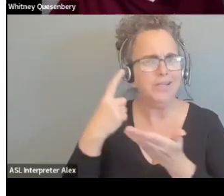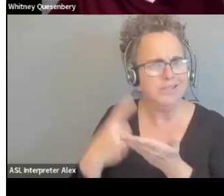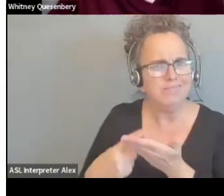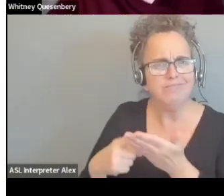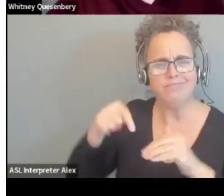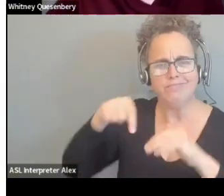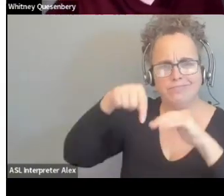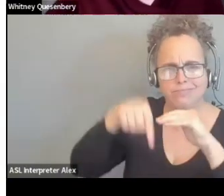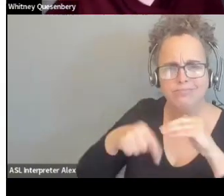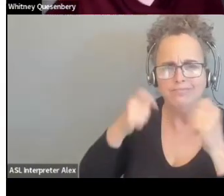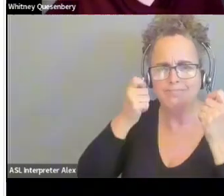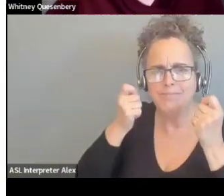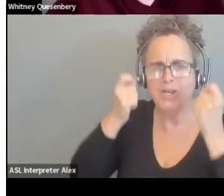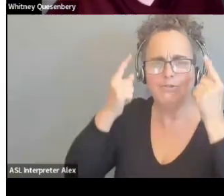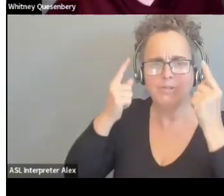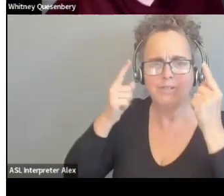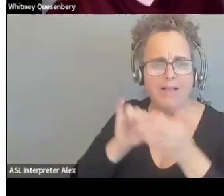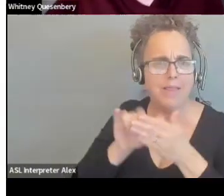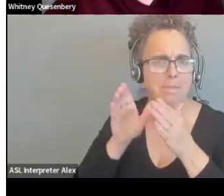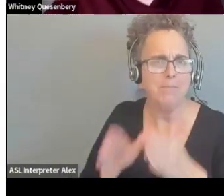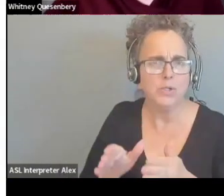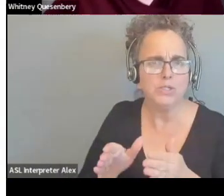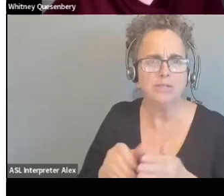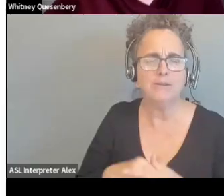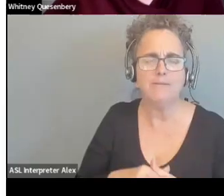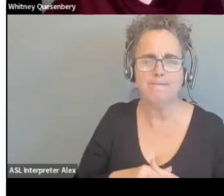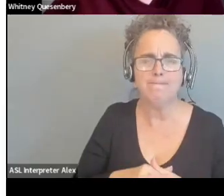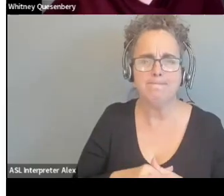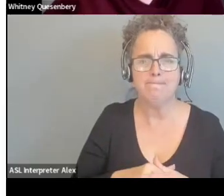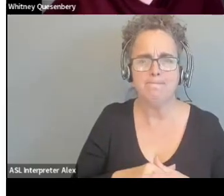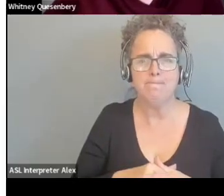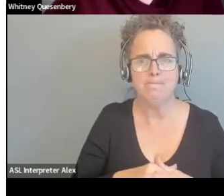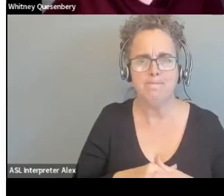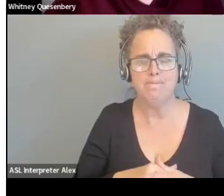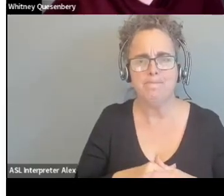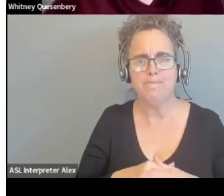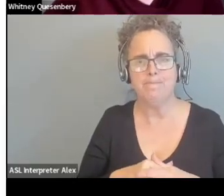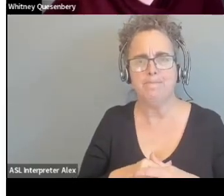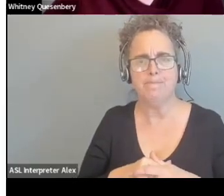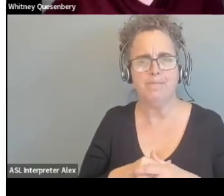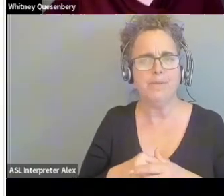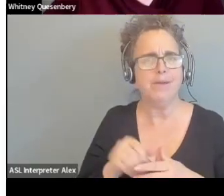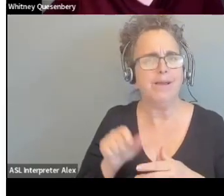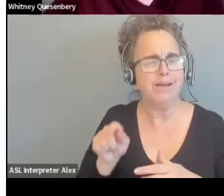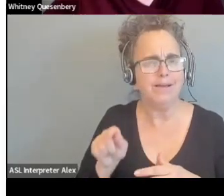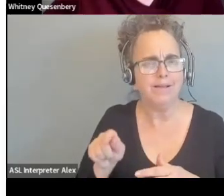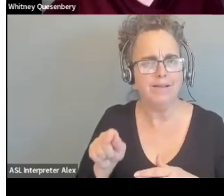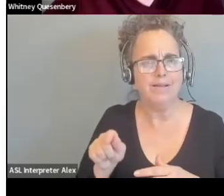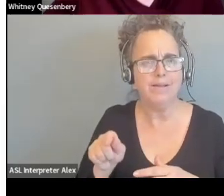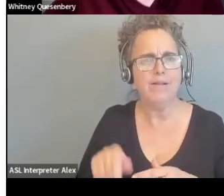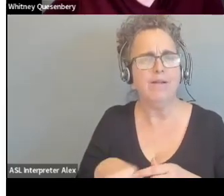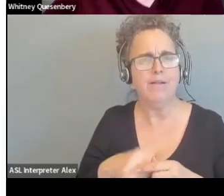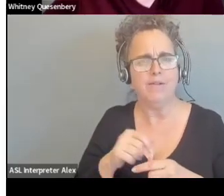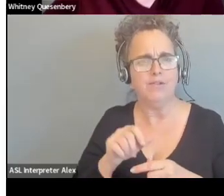and bringing, bringing, bringing that, that up, that that in front of the person.